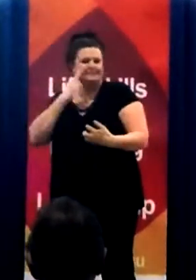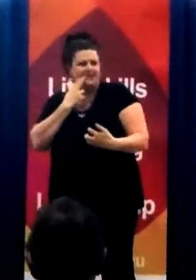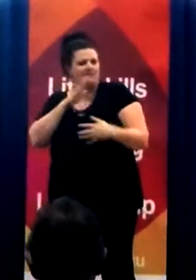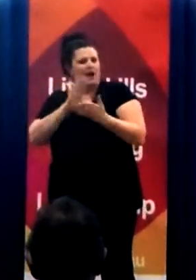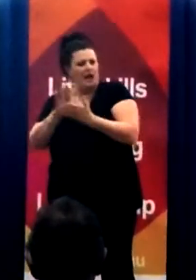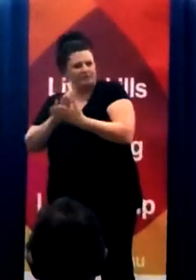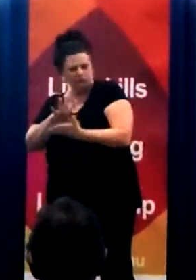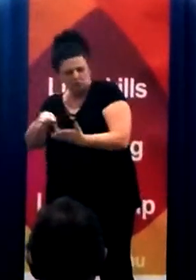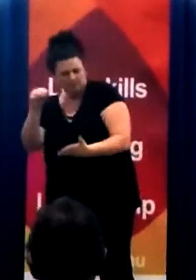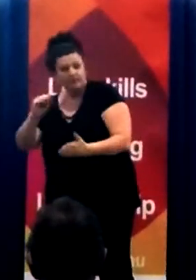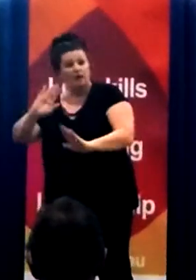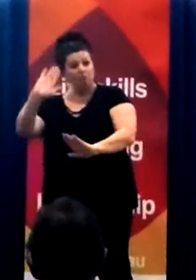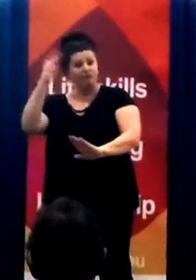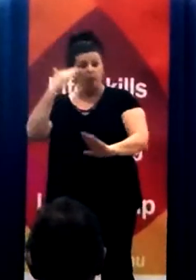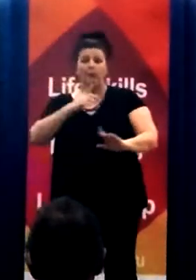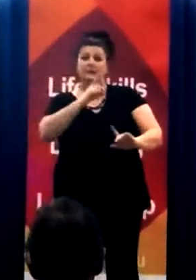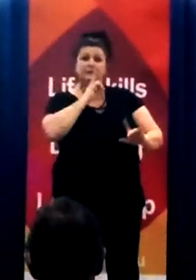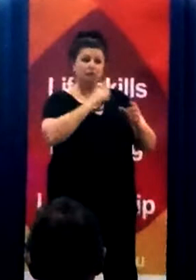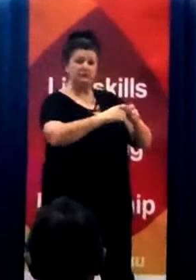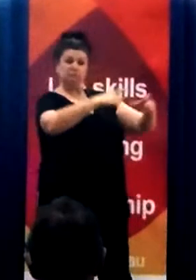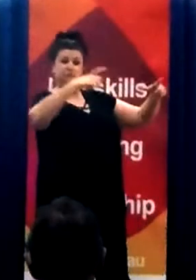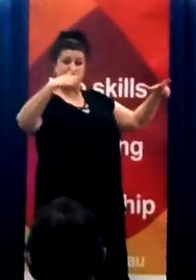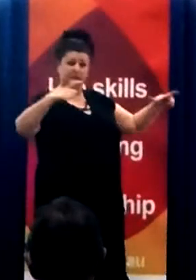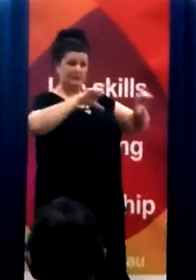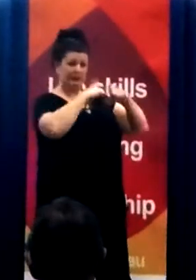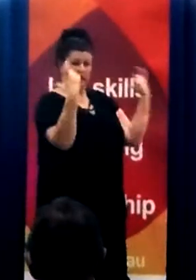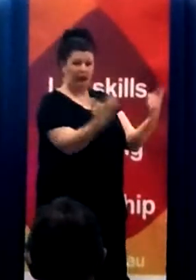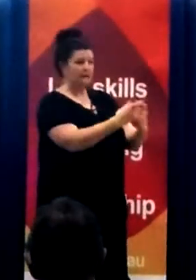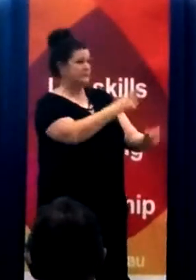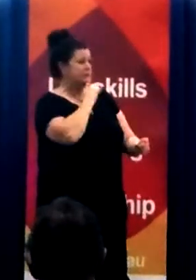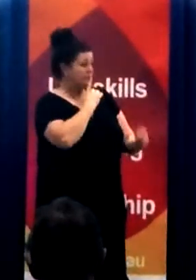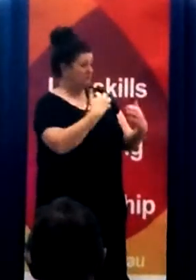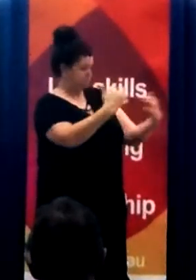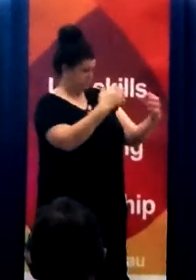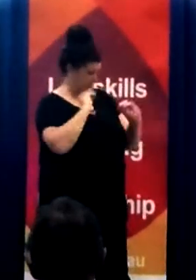Where I taught big classes of Hearing students, now I offer specialist academic support to